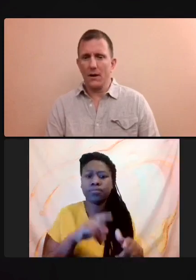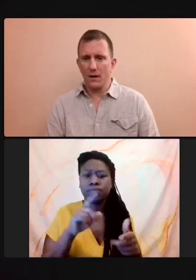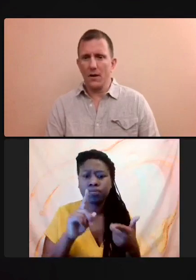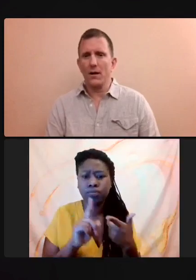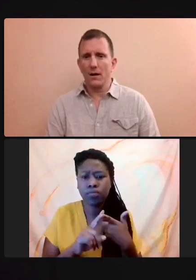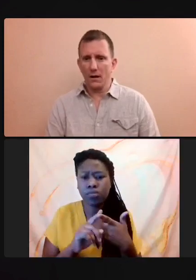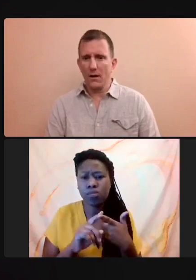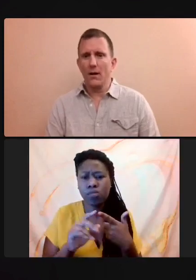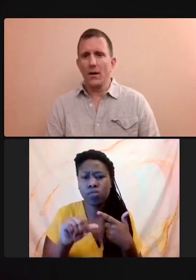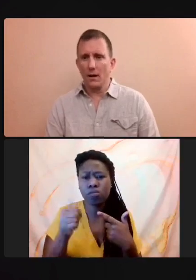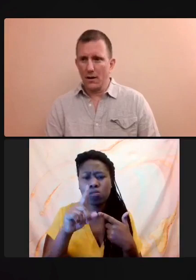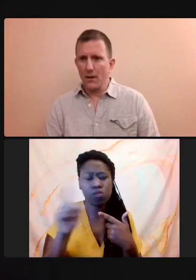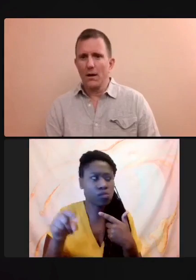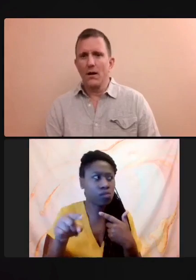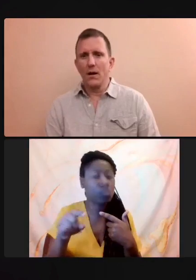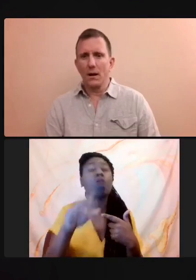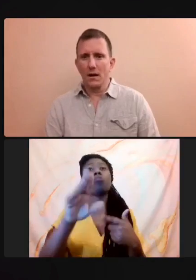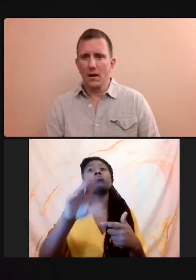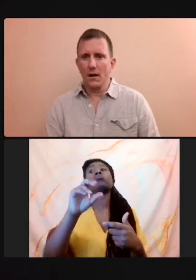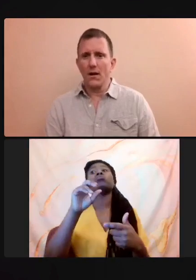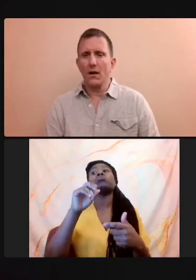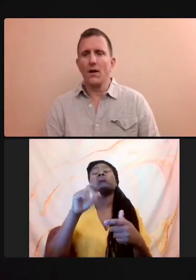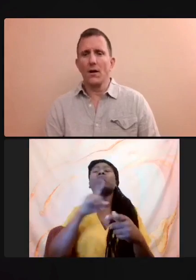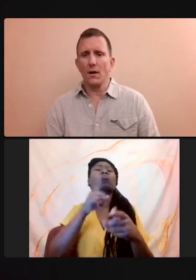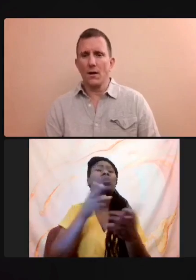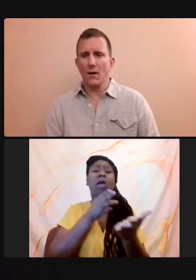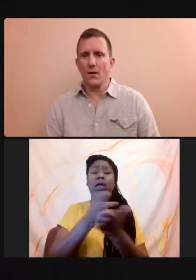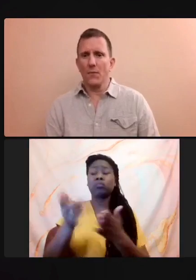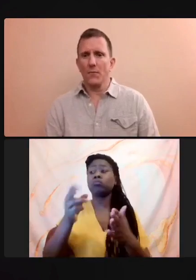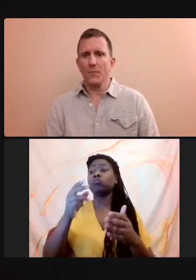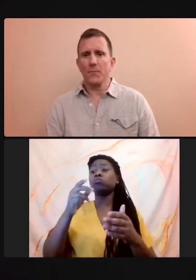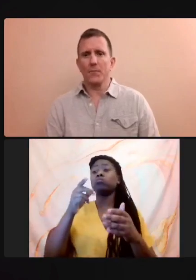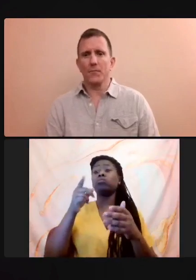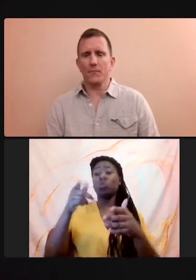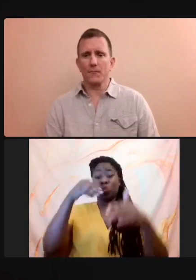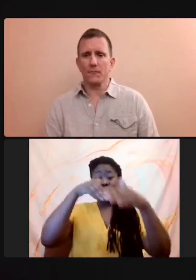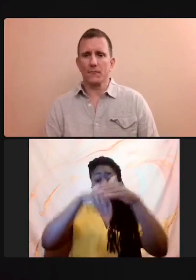But at the same time, there's fluidity with that.